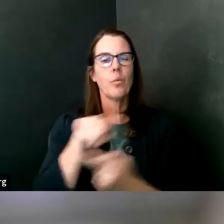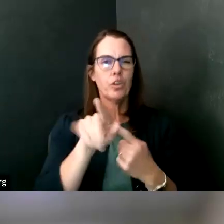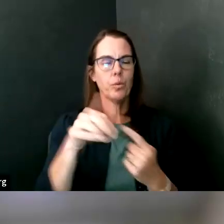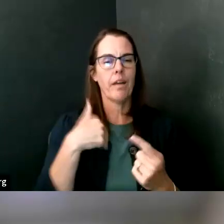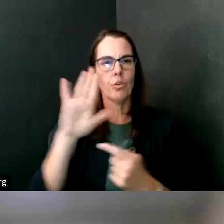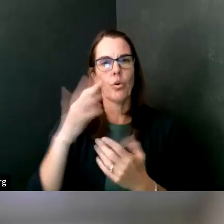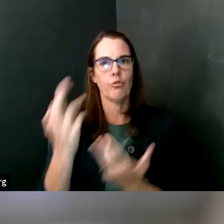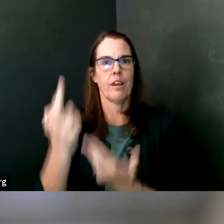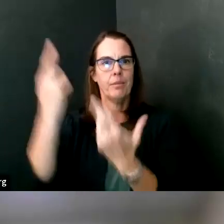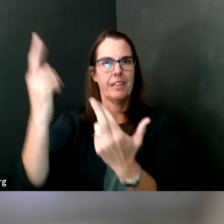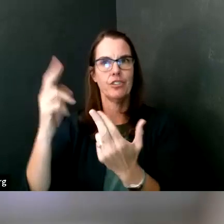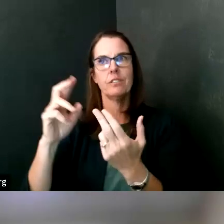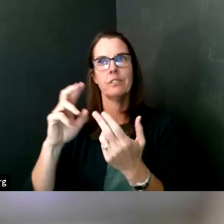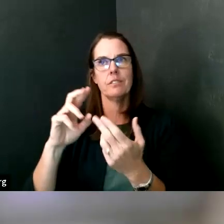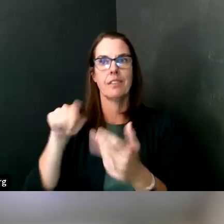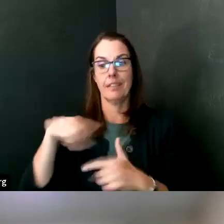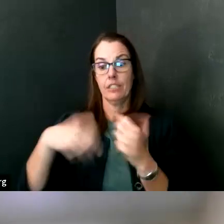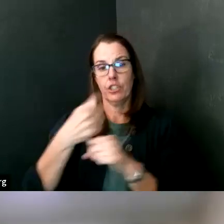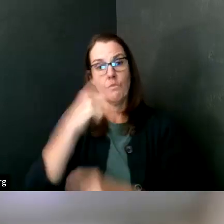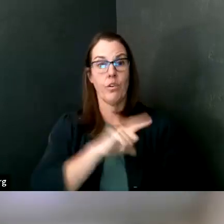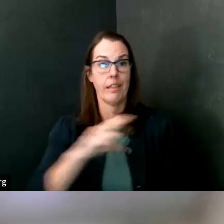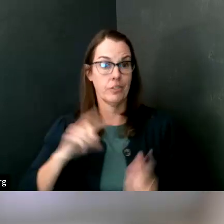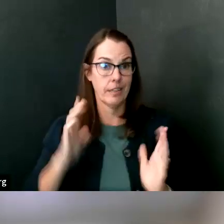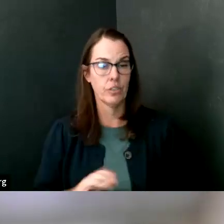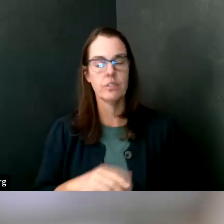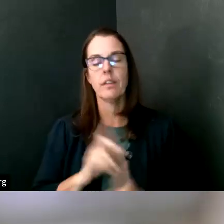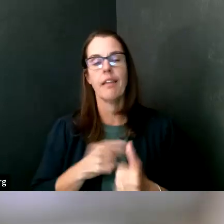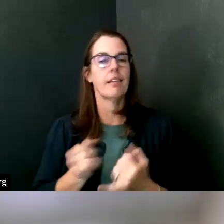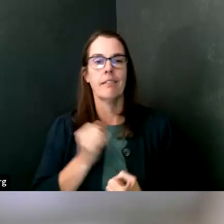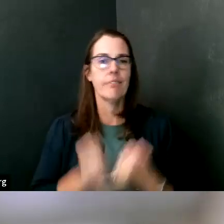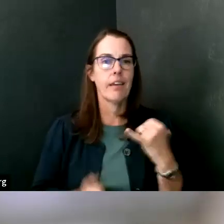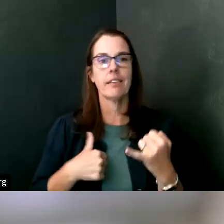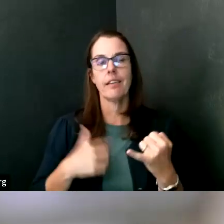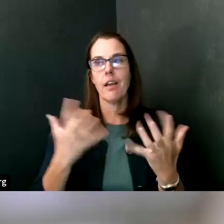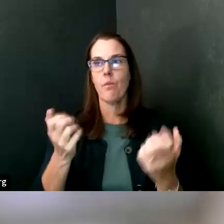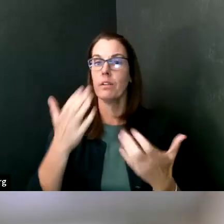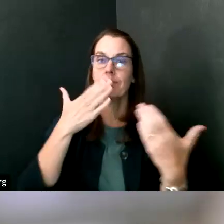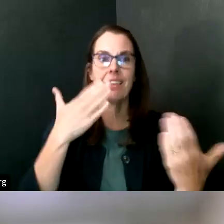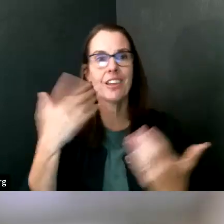um this year to the legislators. And um finally, I do want to thank you for the recommendations